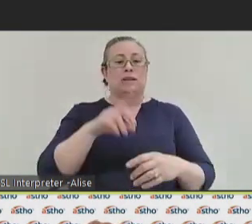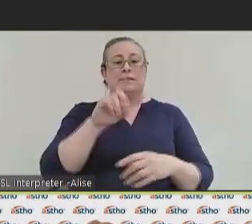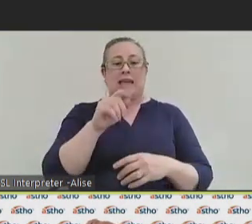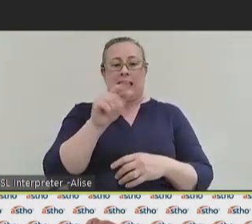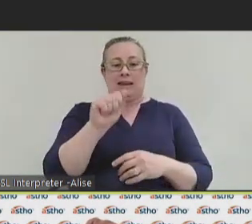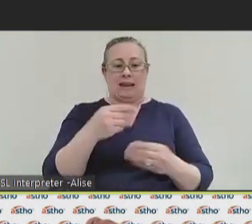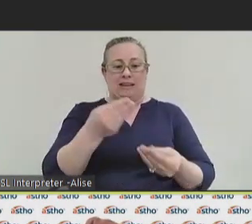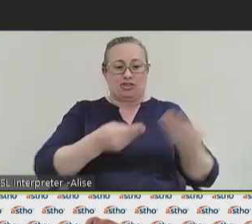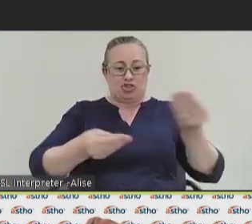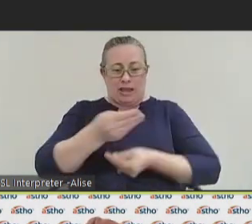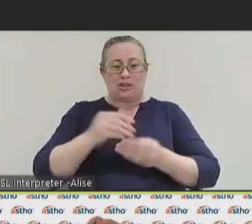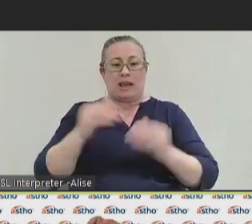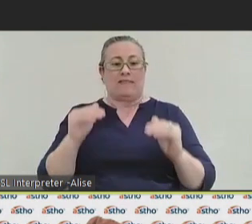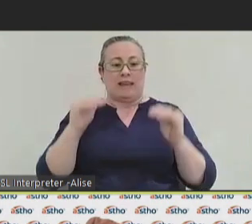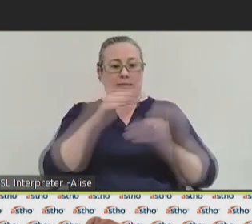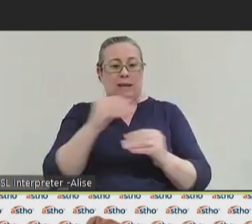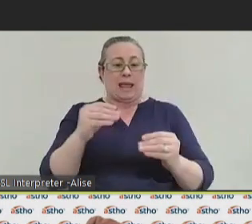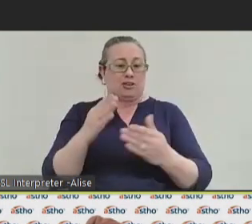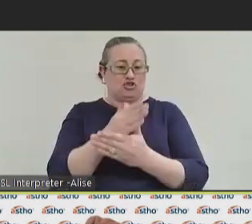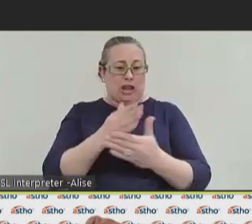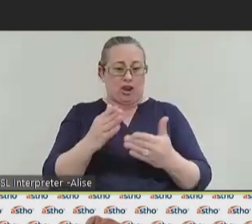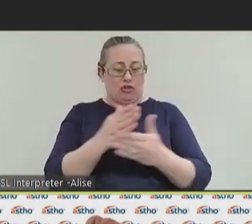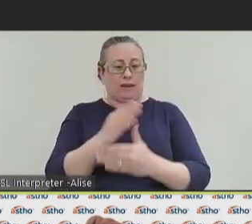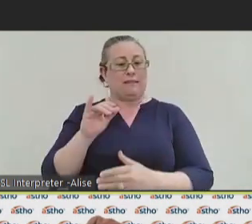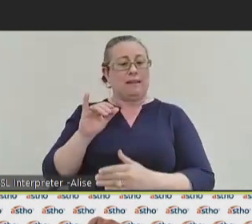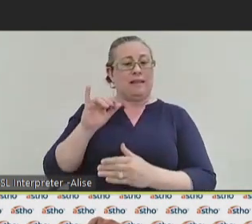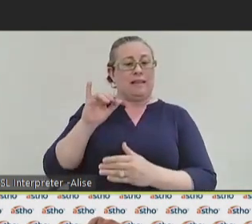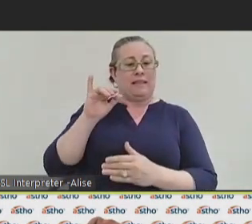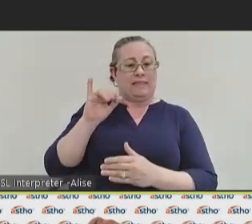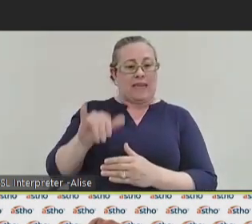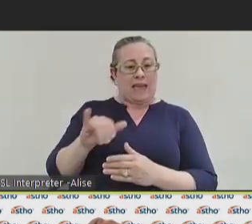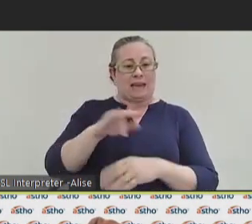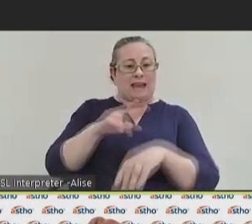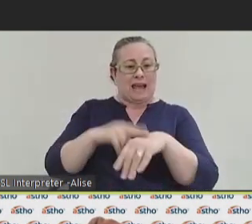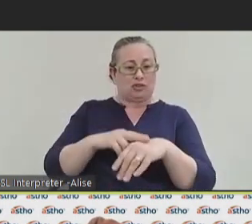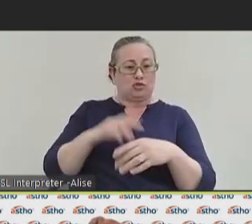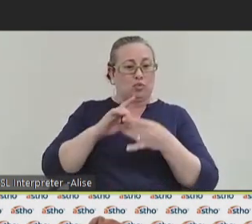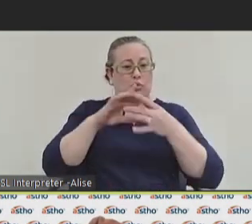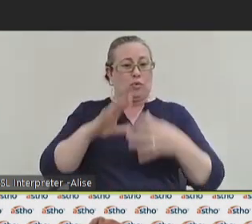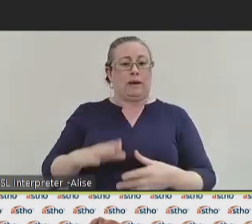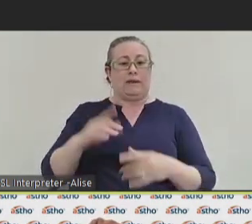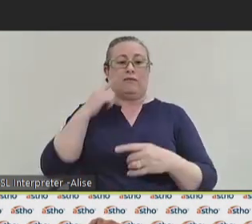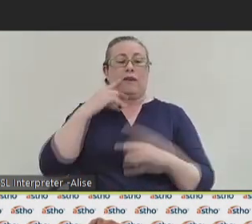the National Coordinator for Health Information Technology, supported a learning community to